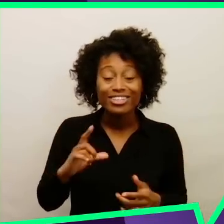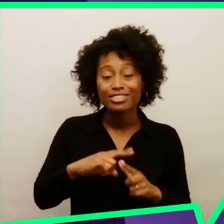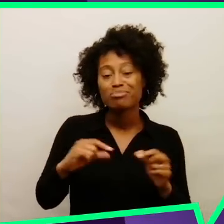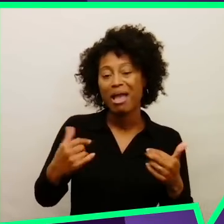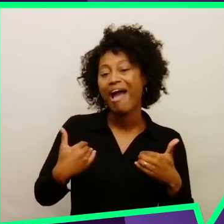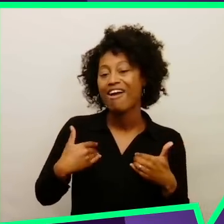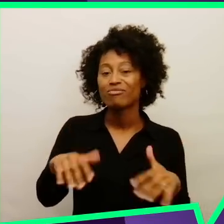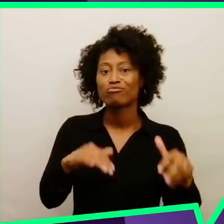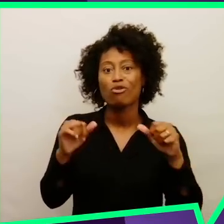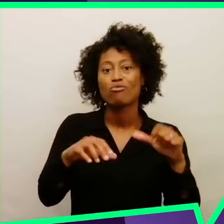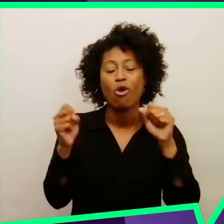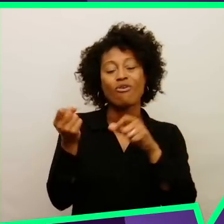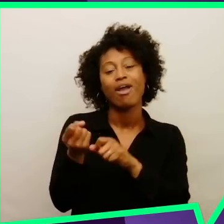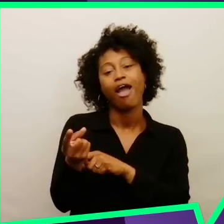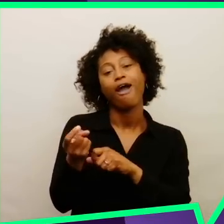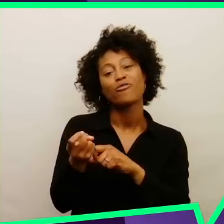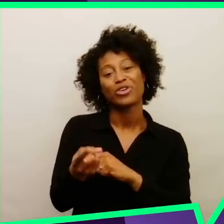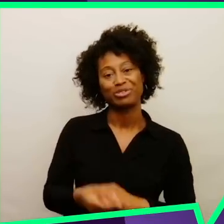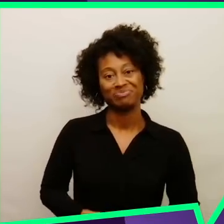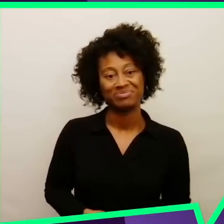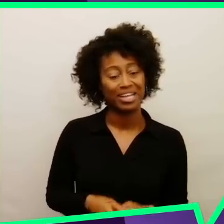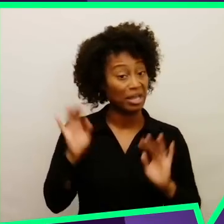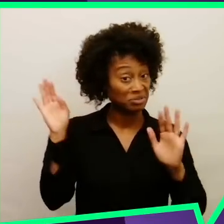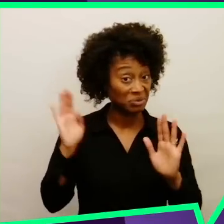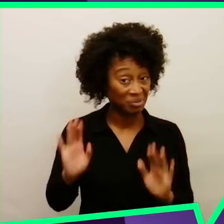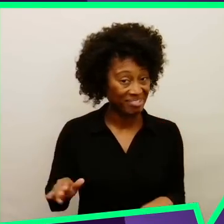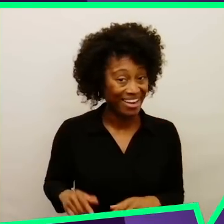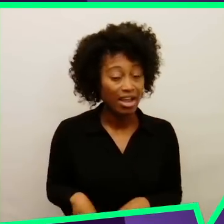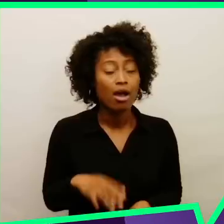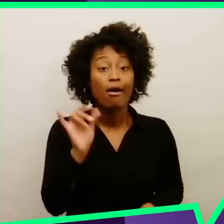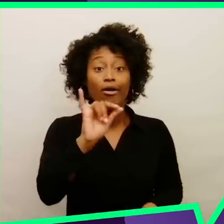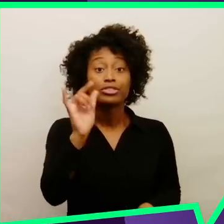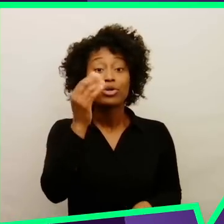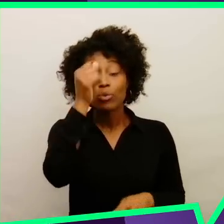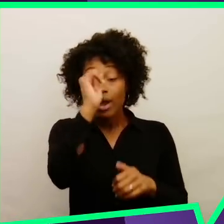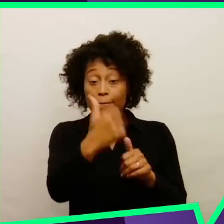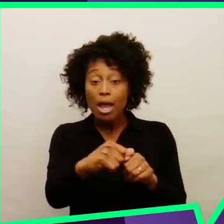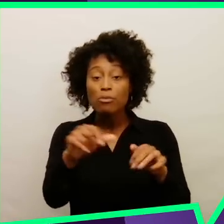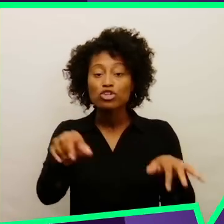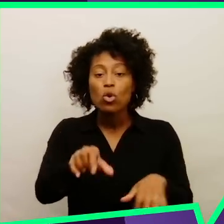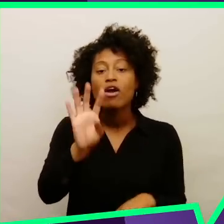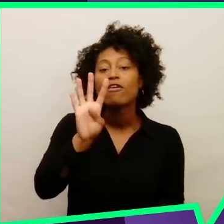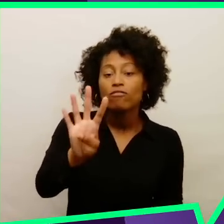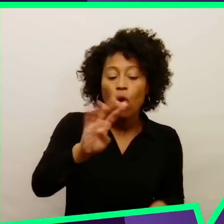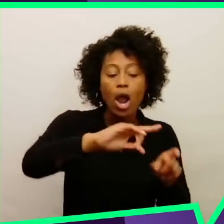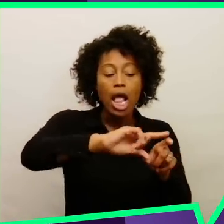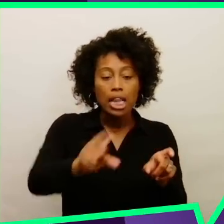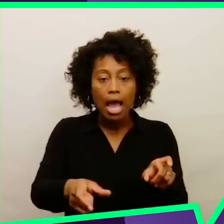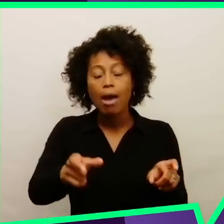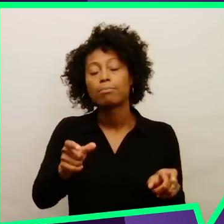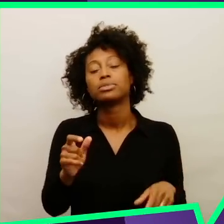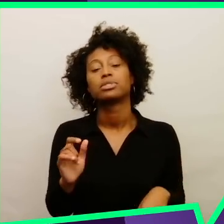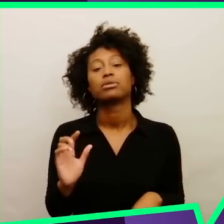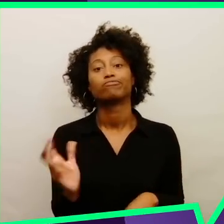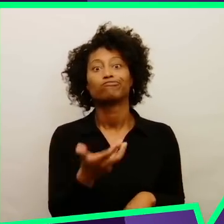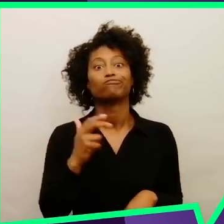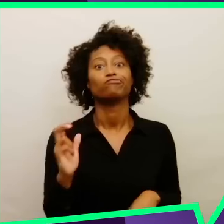that Japan has every year. So that works great. Something else to remember, we're doing four laps here.